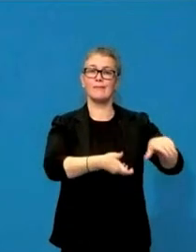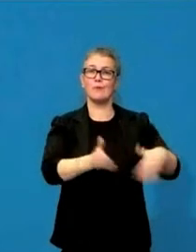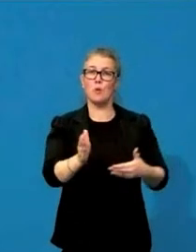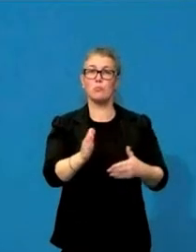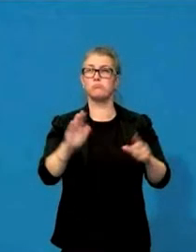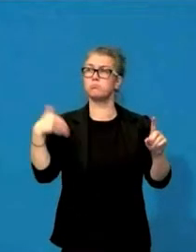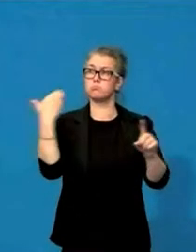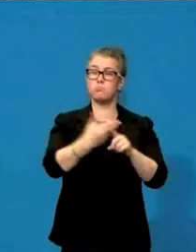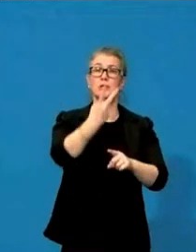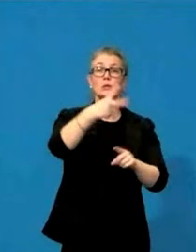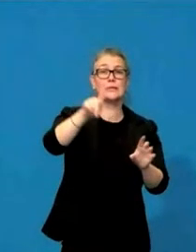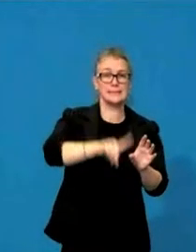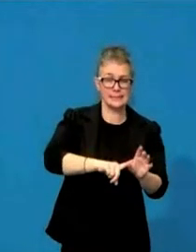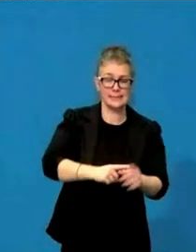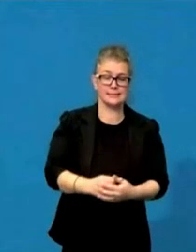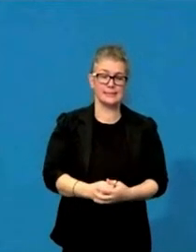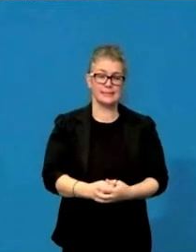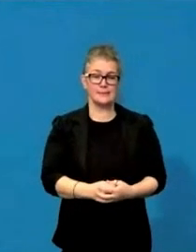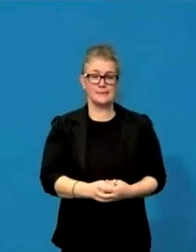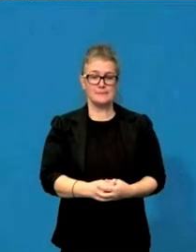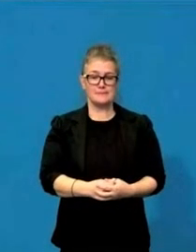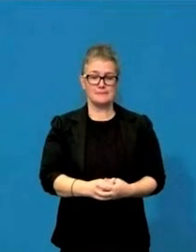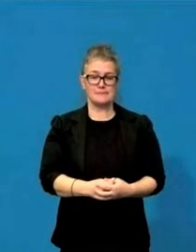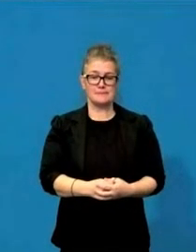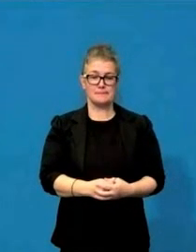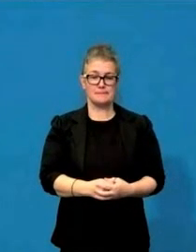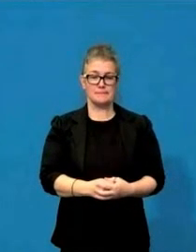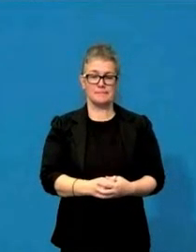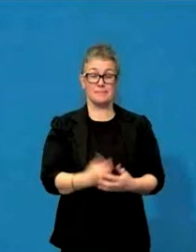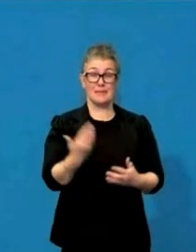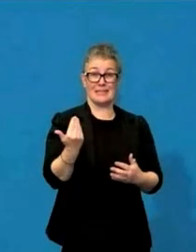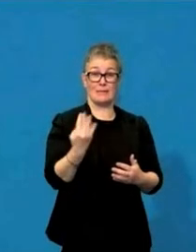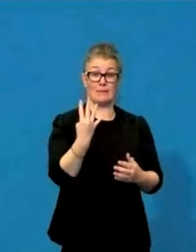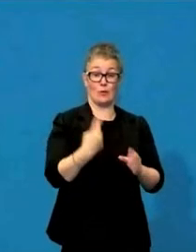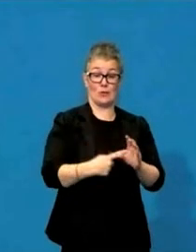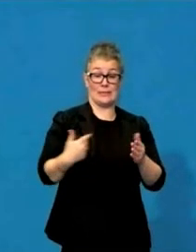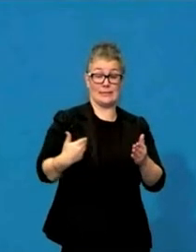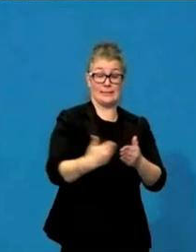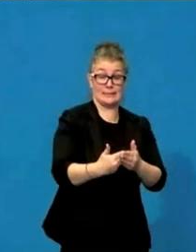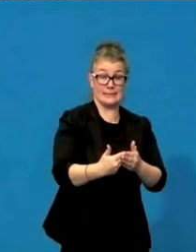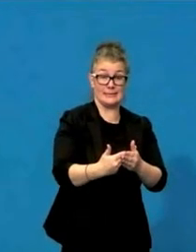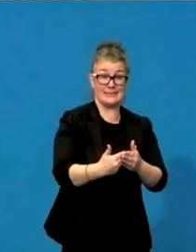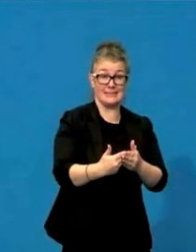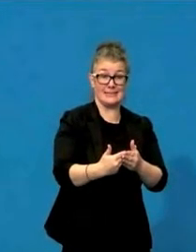And in the last four years, the women actually came on to start playing Australian